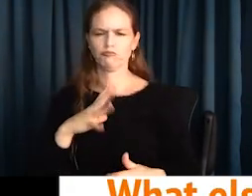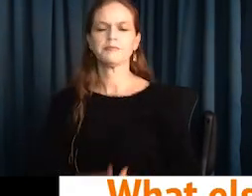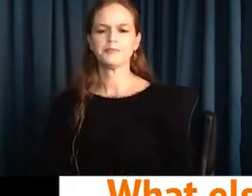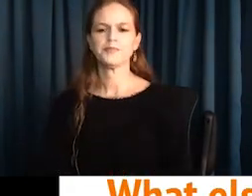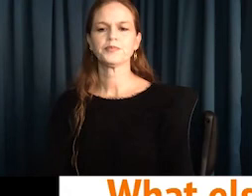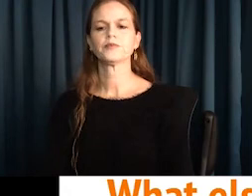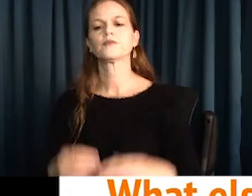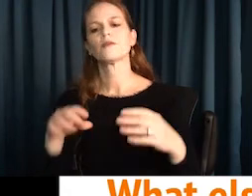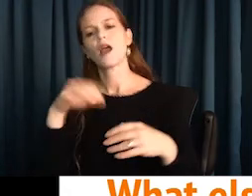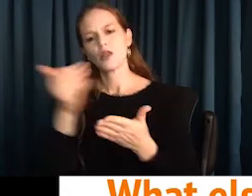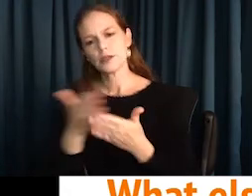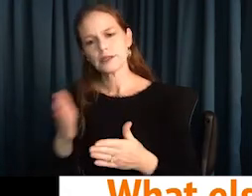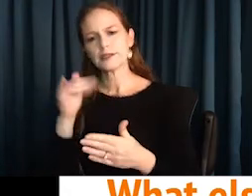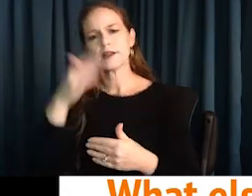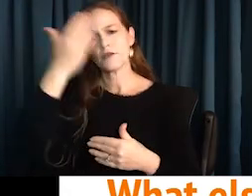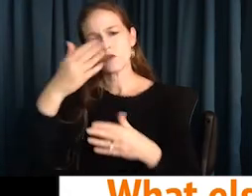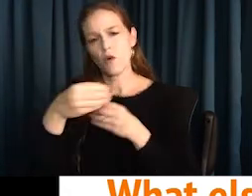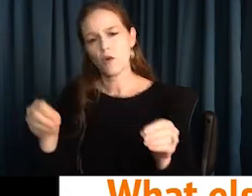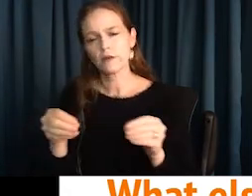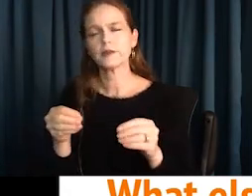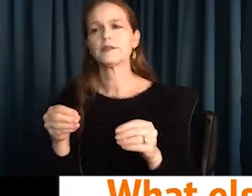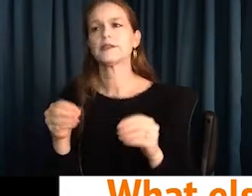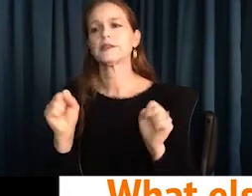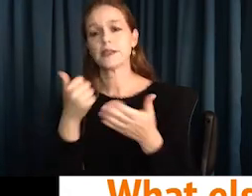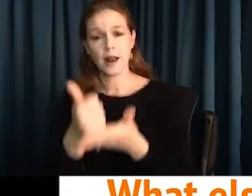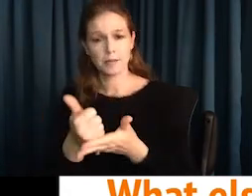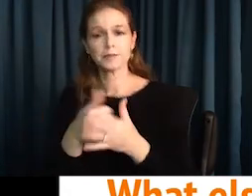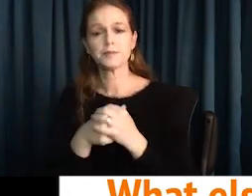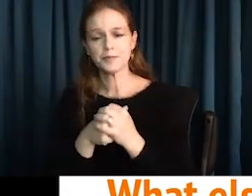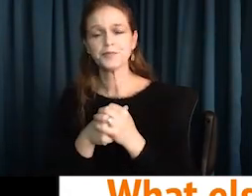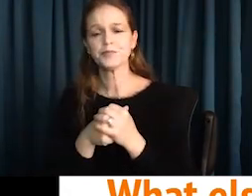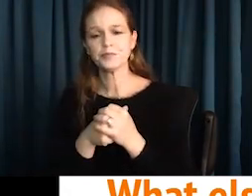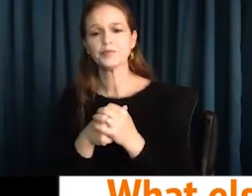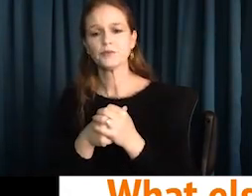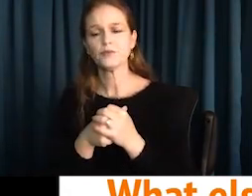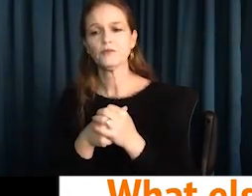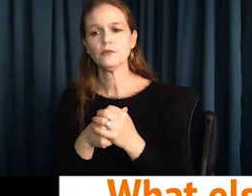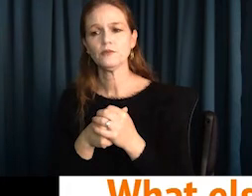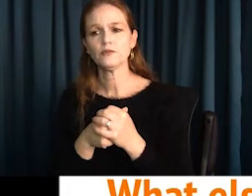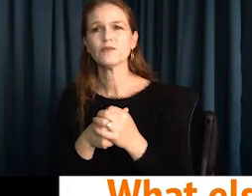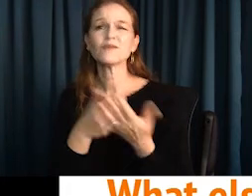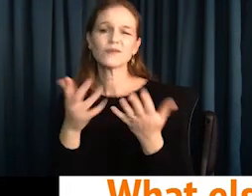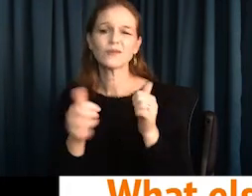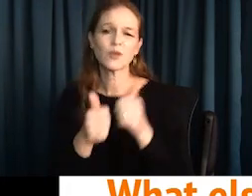Some other things that the front office can help you with - we primarily help schedule